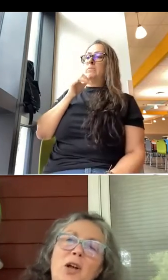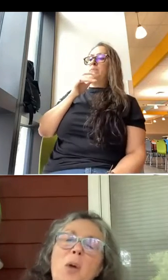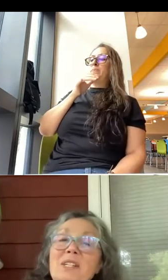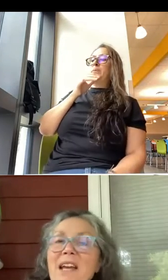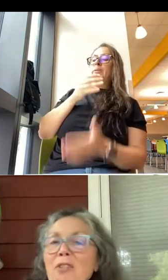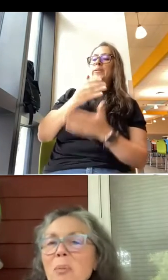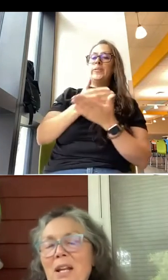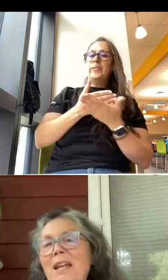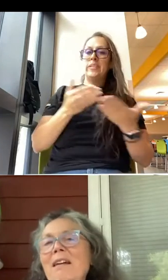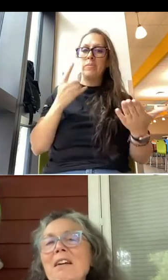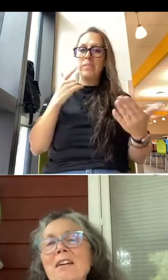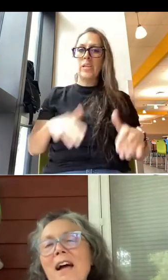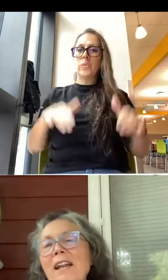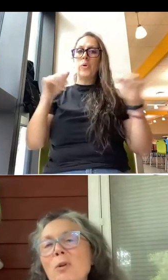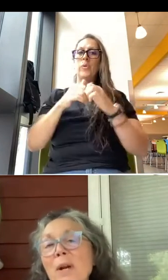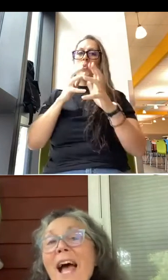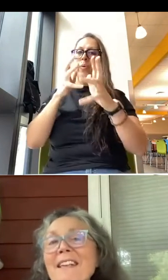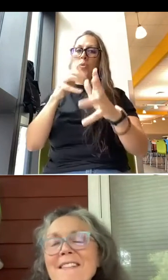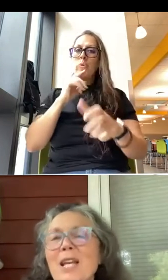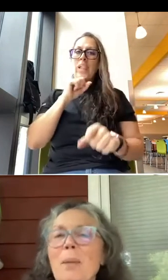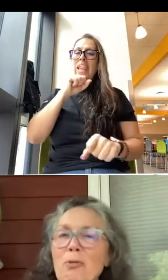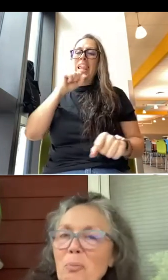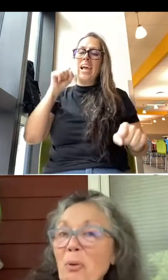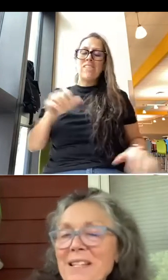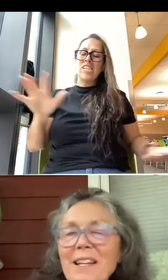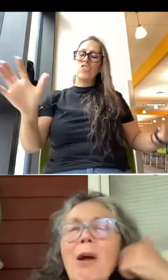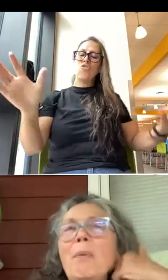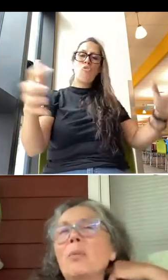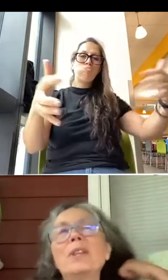encompassed everybody. Not everyone has that type of embracing grandmother, but